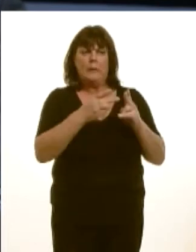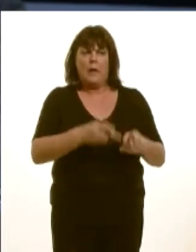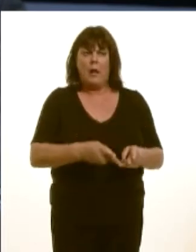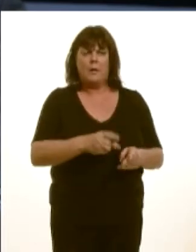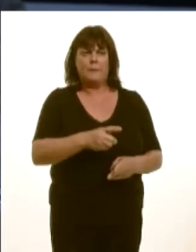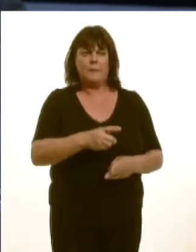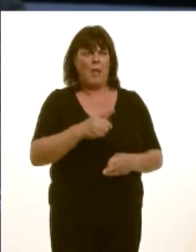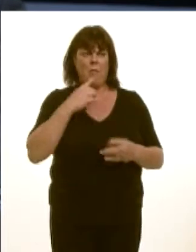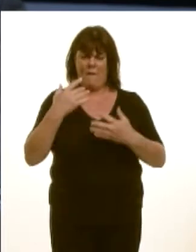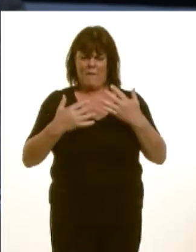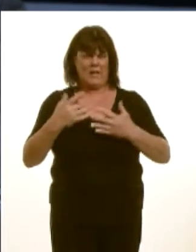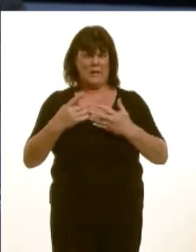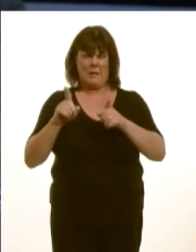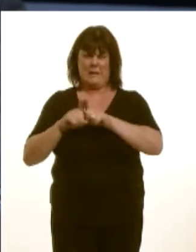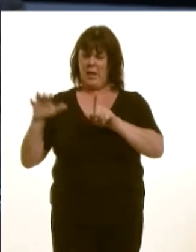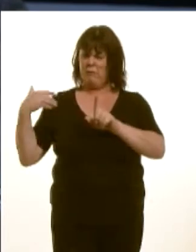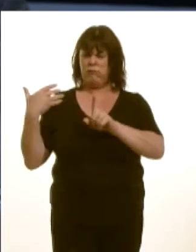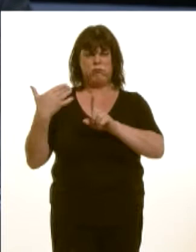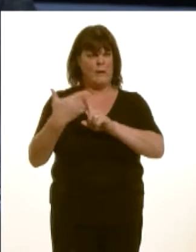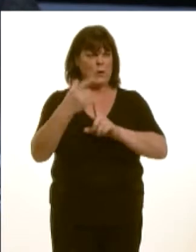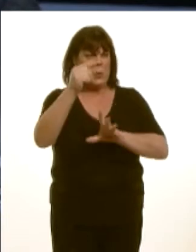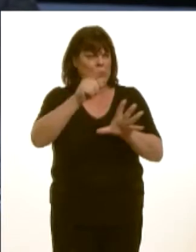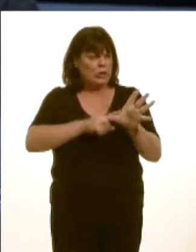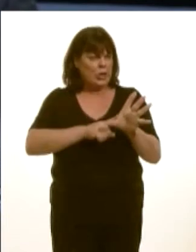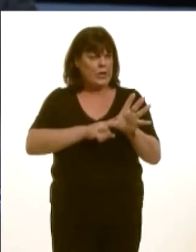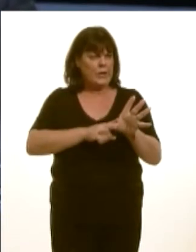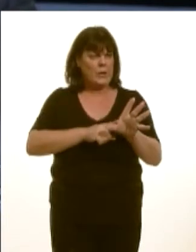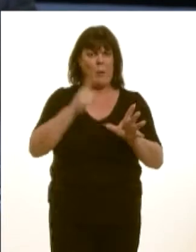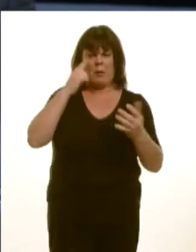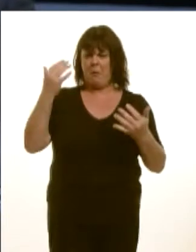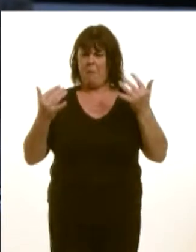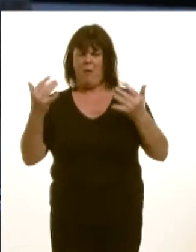Indeed, the most recent figures available show that the rate in Wales is increasing.